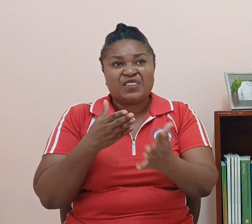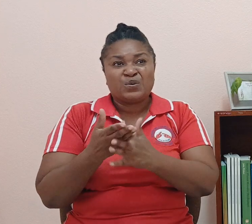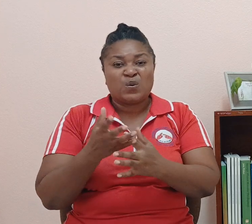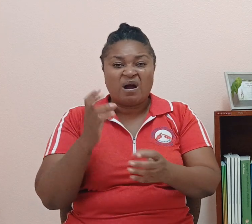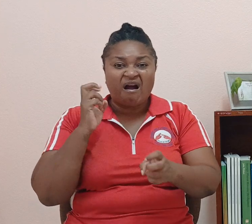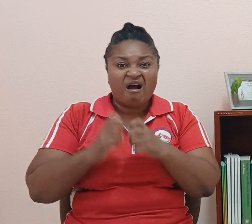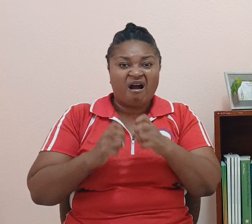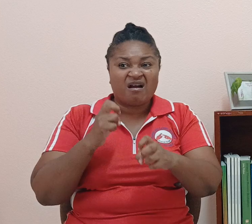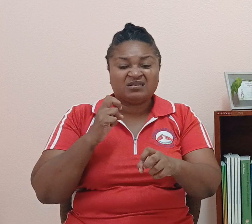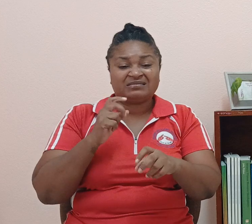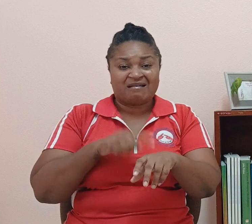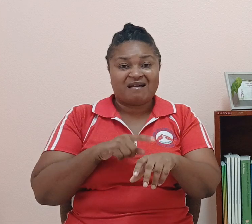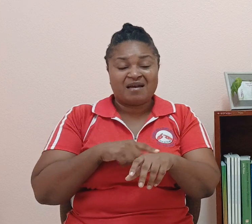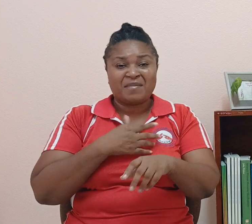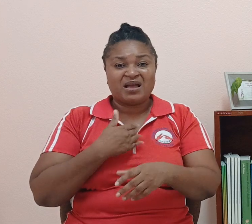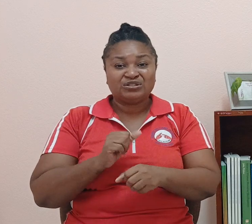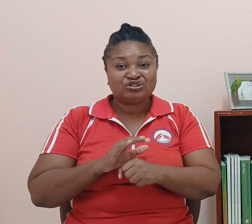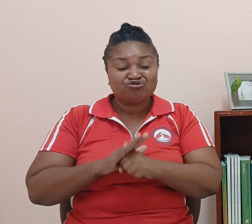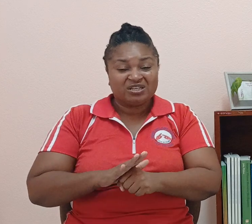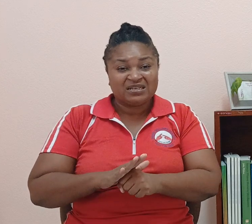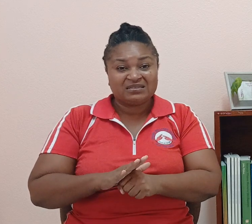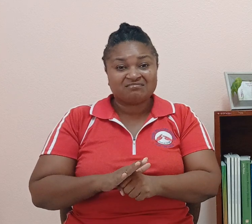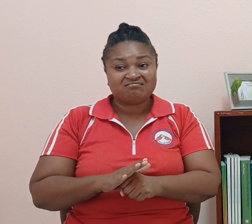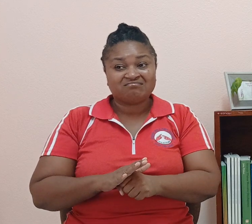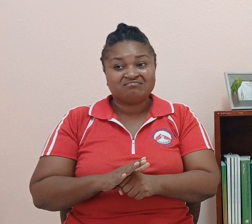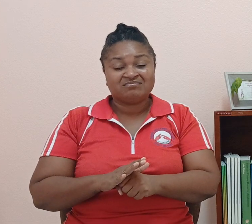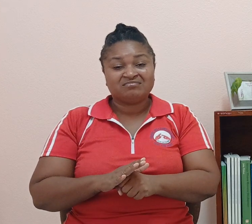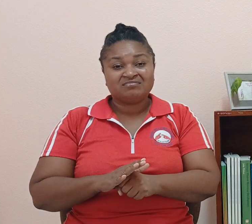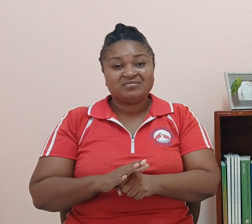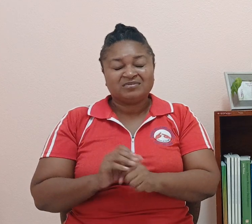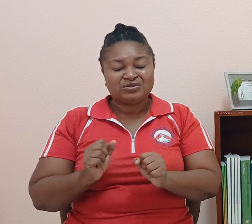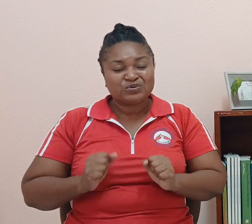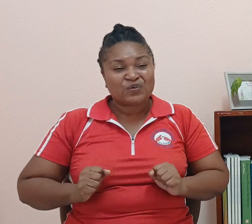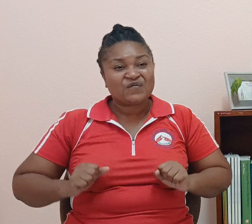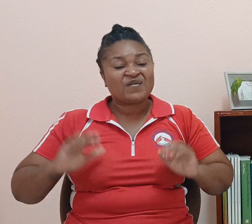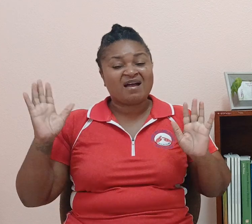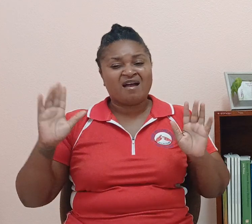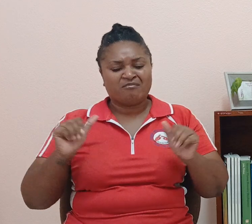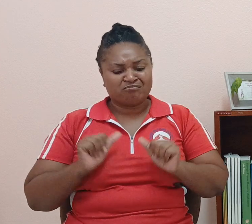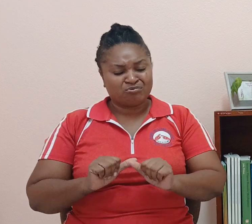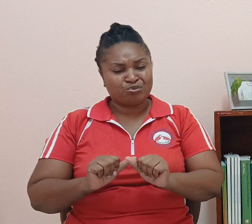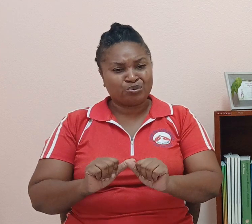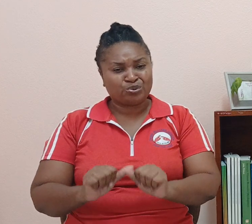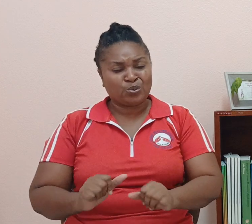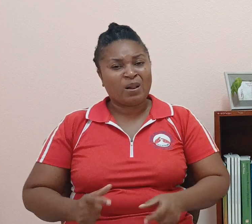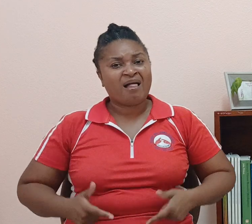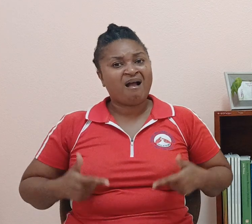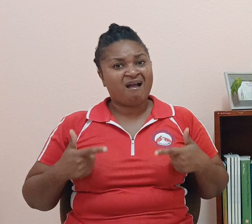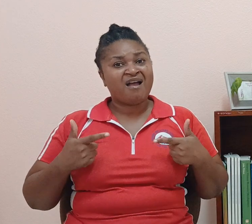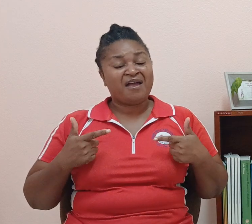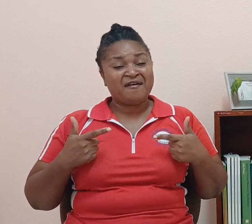a state of surviving or remaining alive.